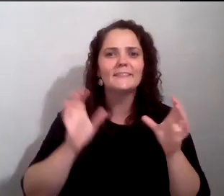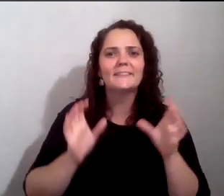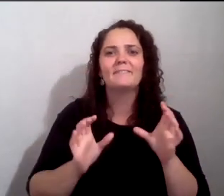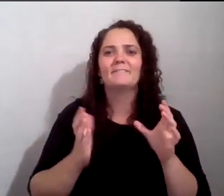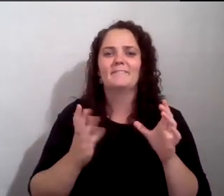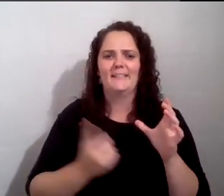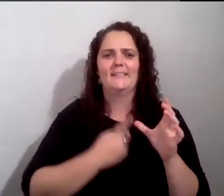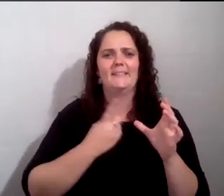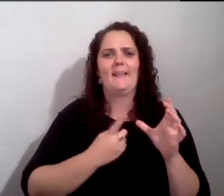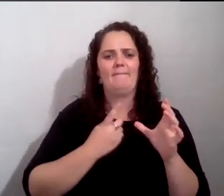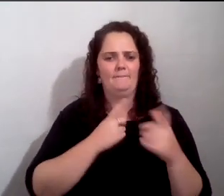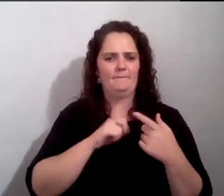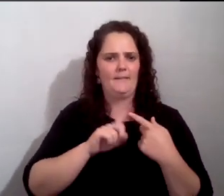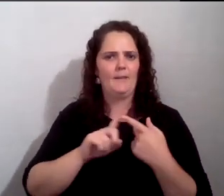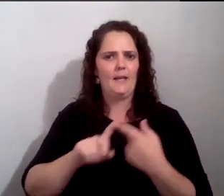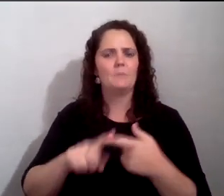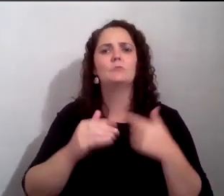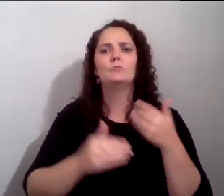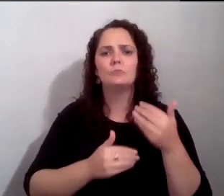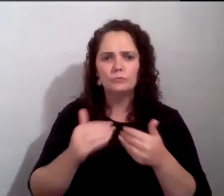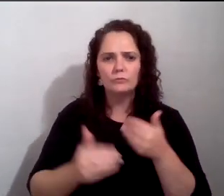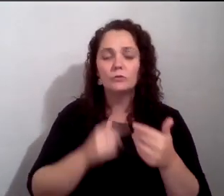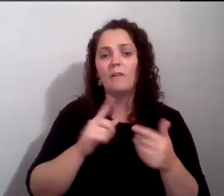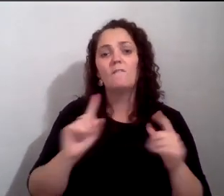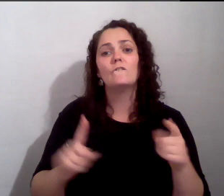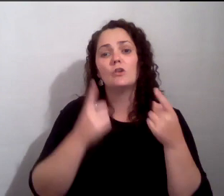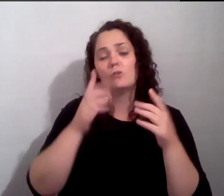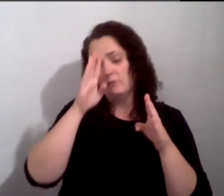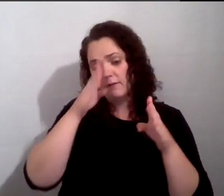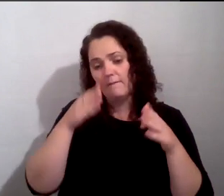self-sufficiency. She gives up painting to concentrate on pottery, initially